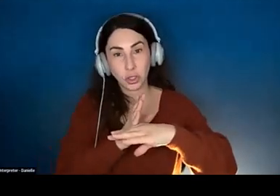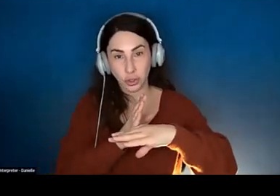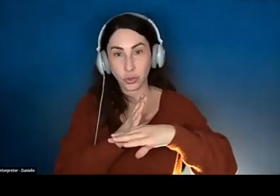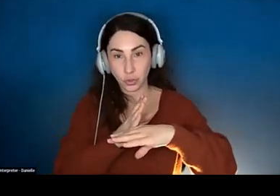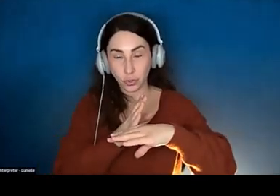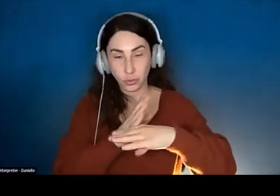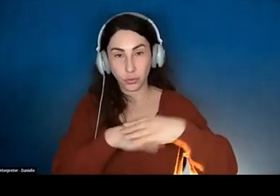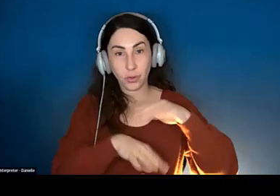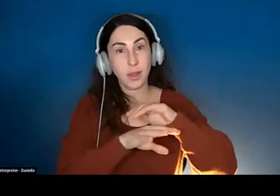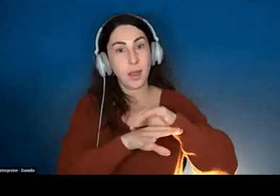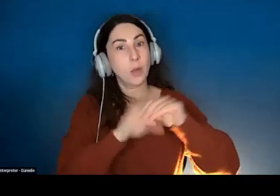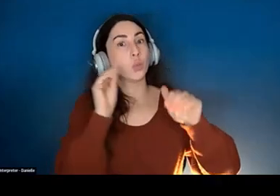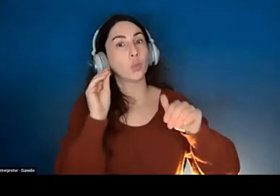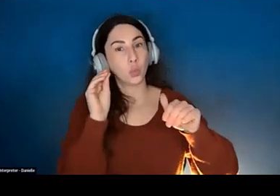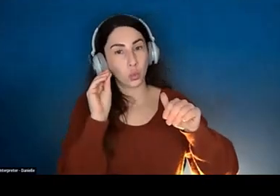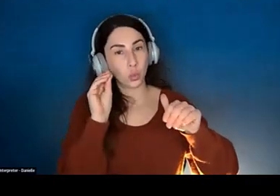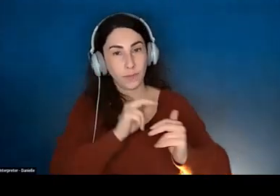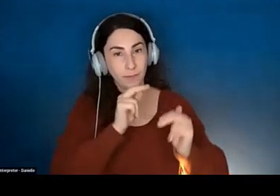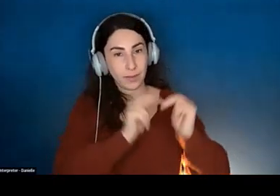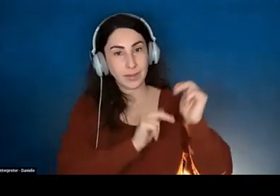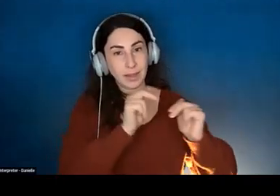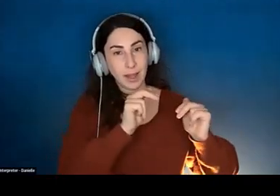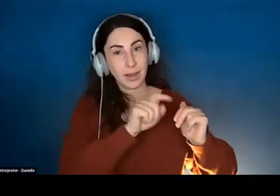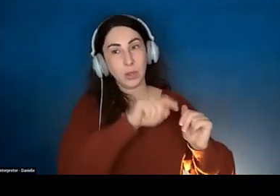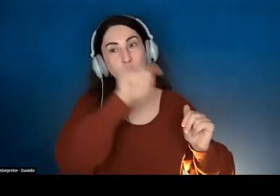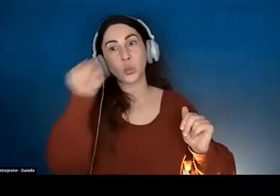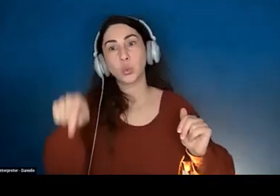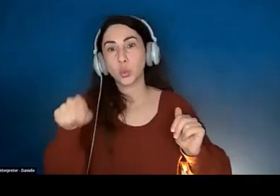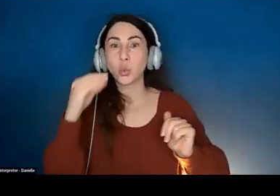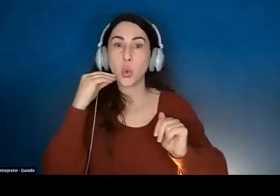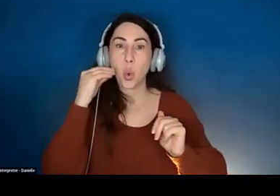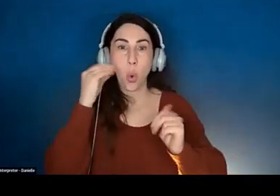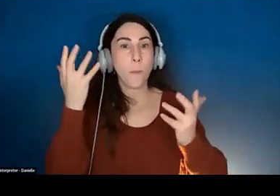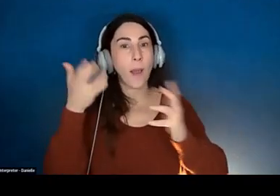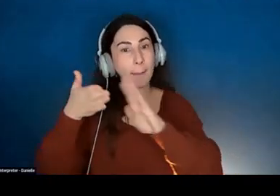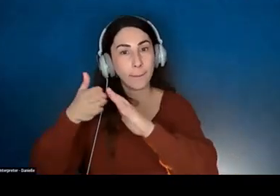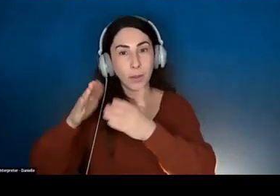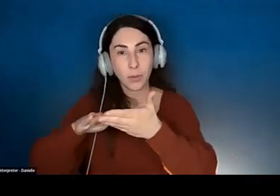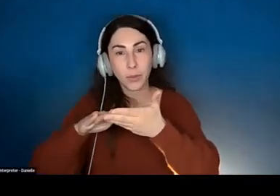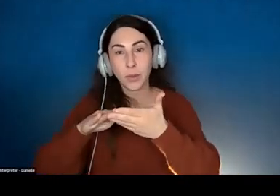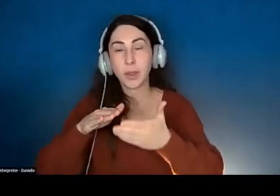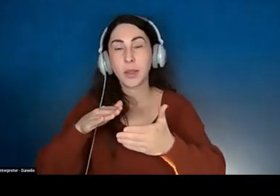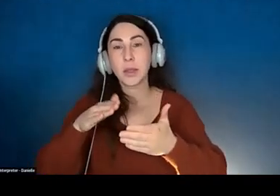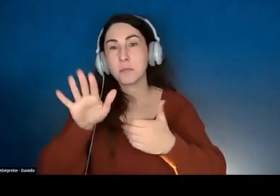out of an institutional setting and into home and community-based settings was a little over $8,000.